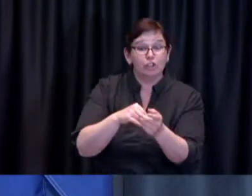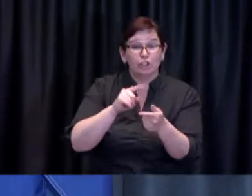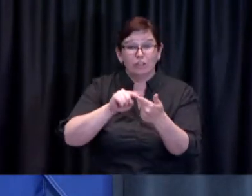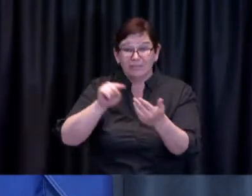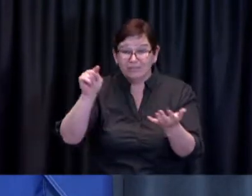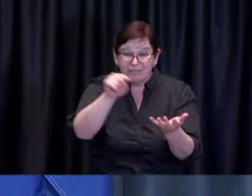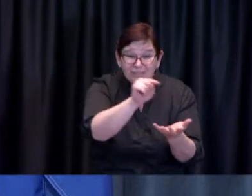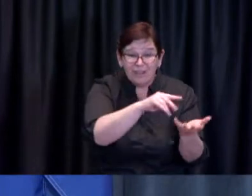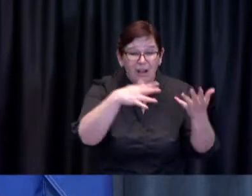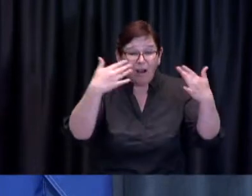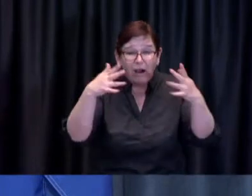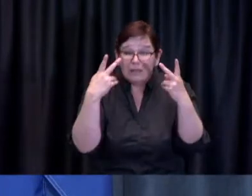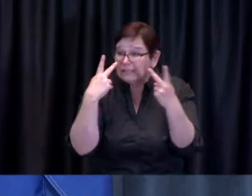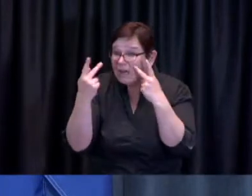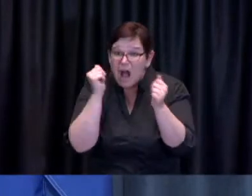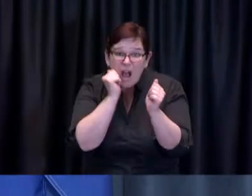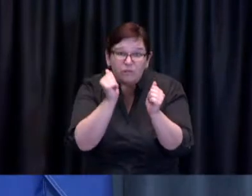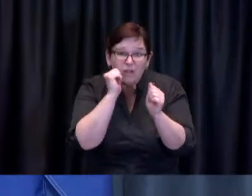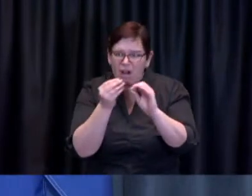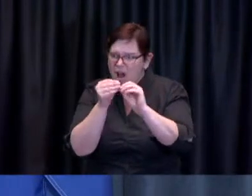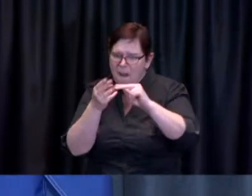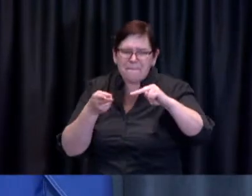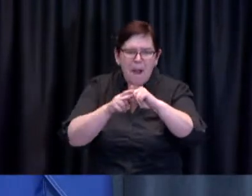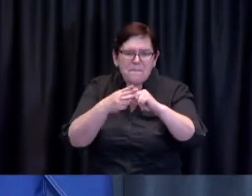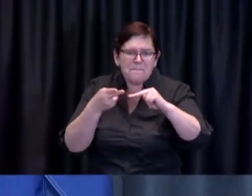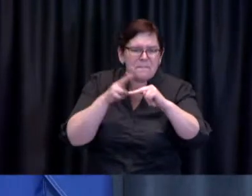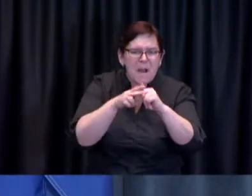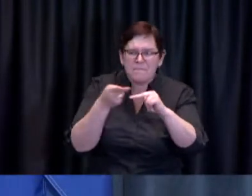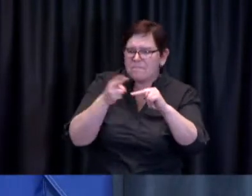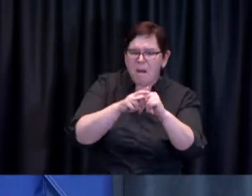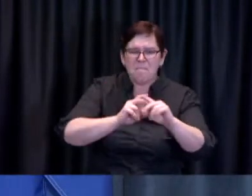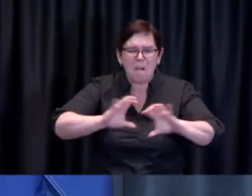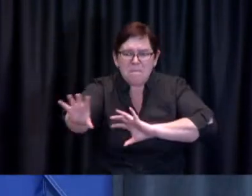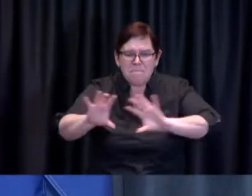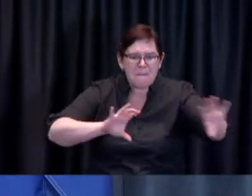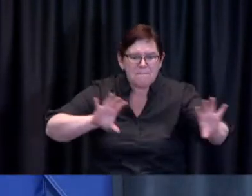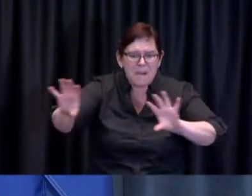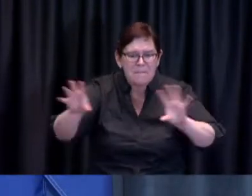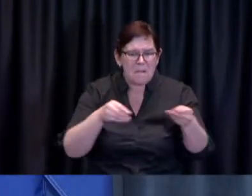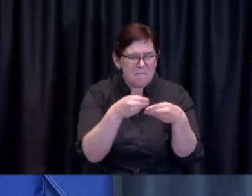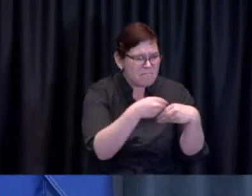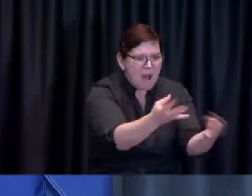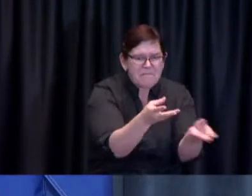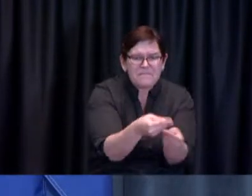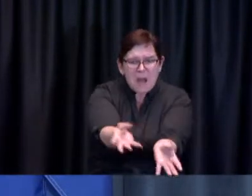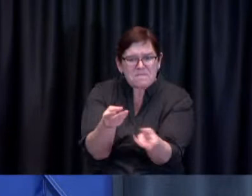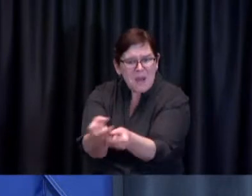tens of thousands of doses being administered so next week I don't have I don't have any additional